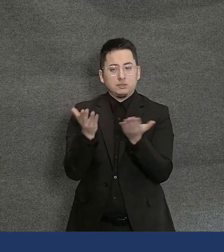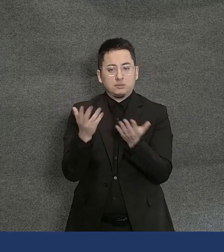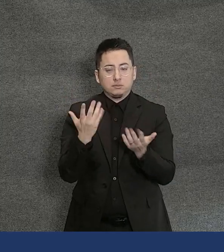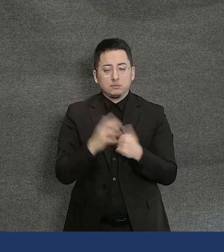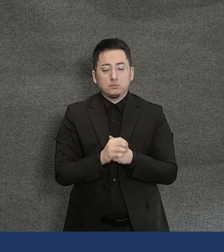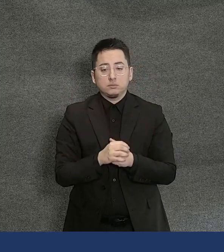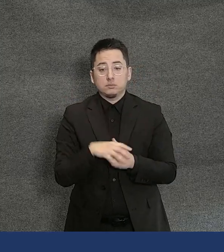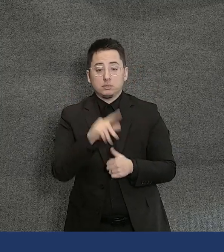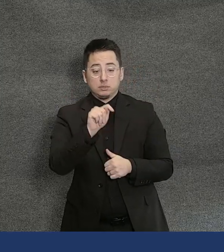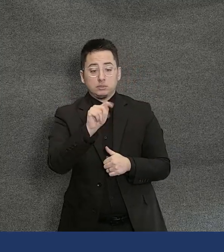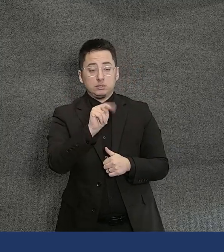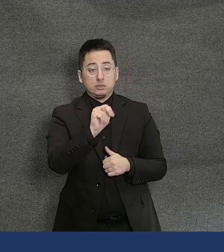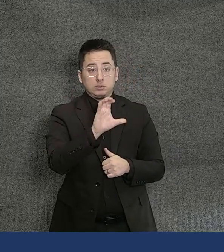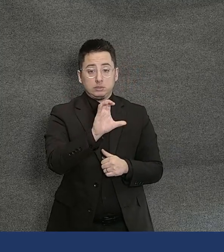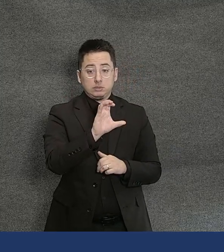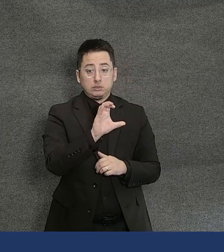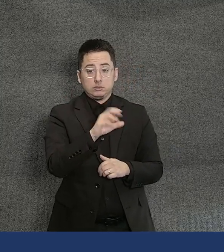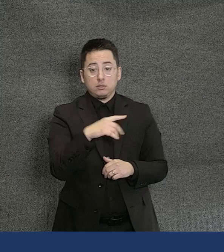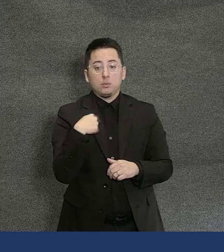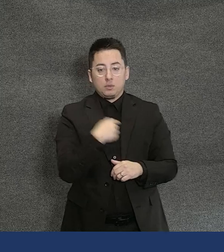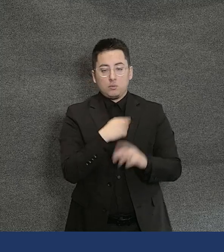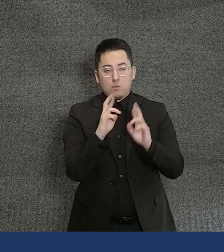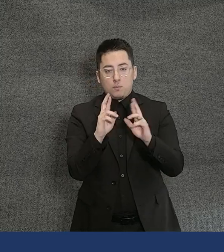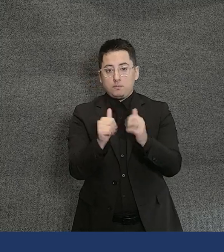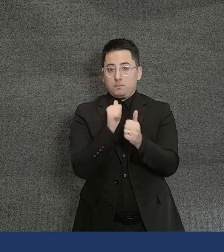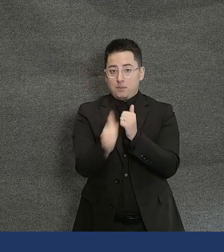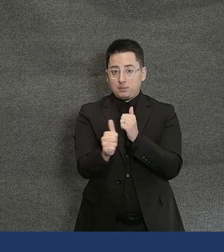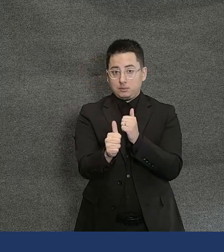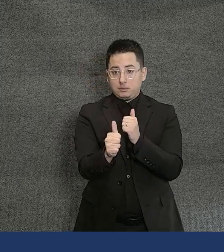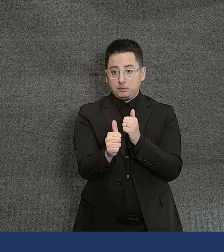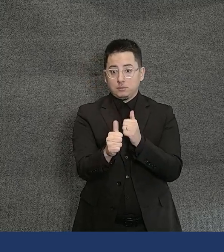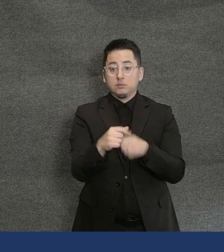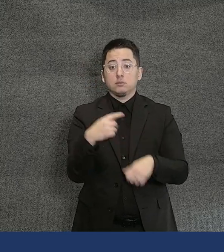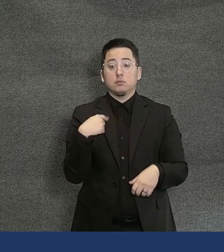We are going to continue-- I saw a little bit of the tail end of the video presentation